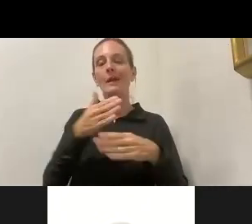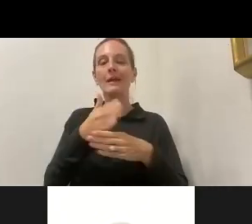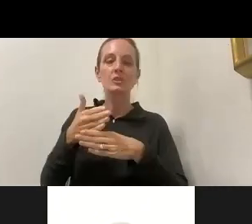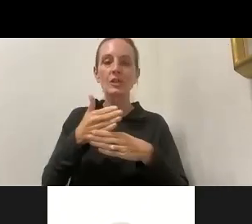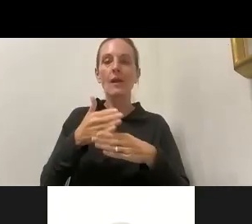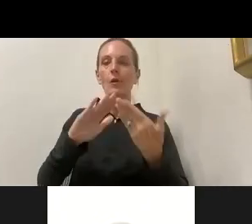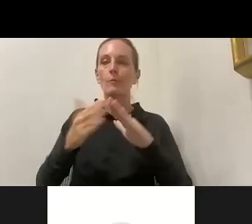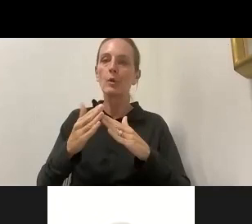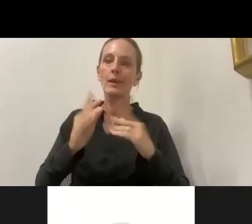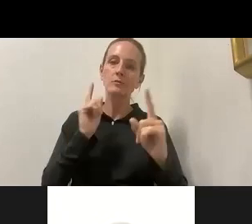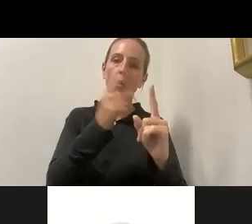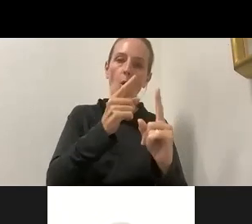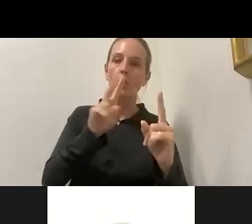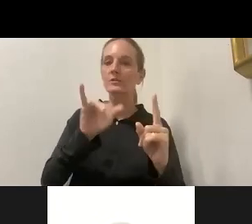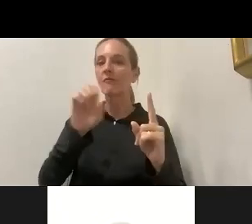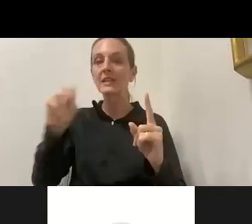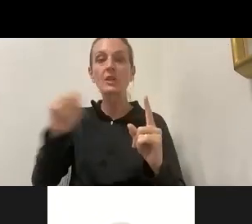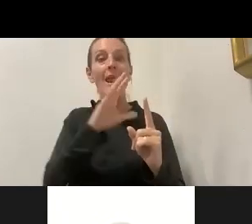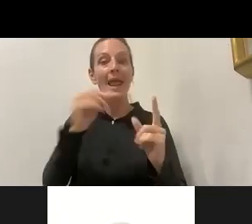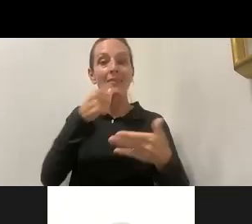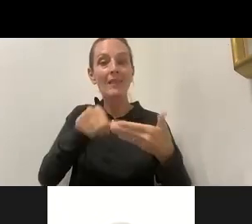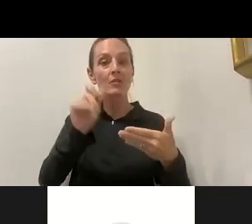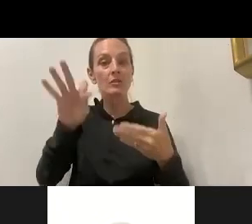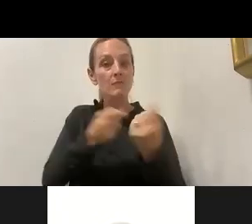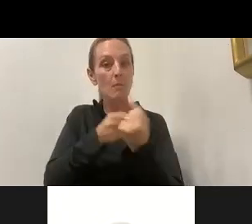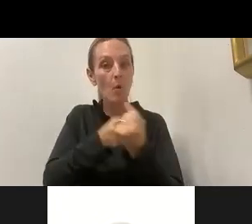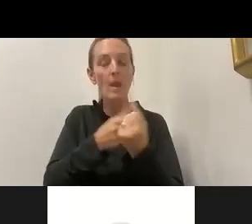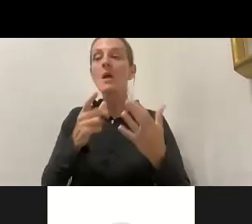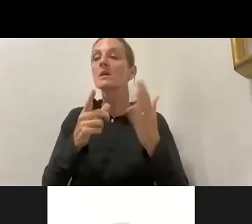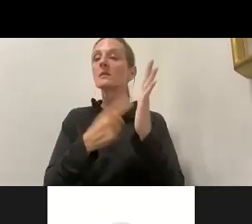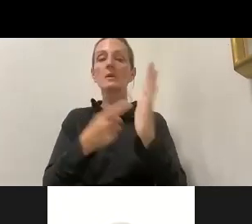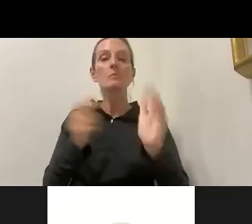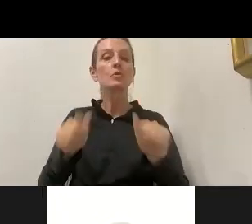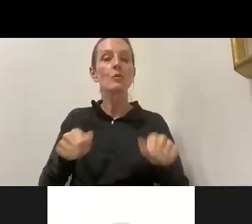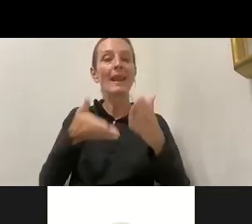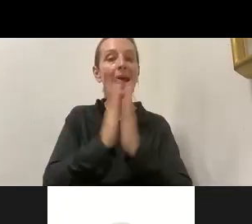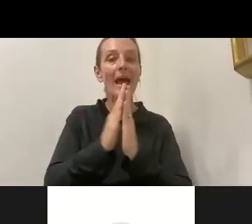and with letters of support sometimes you can ask for letters of support from partners or key